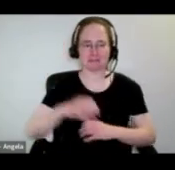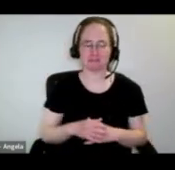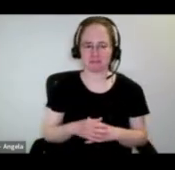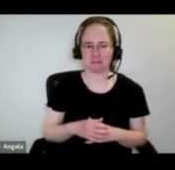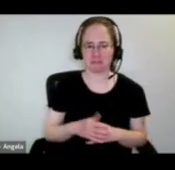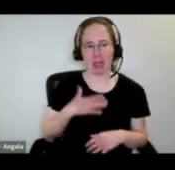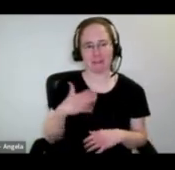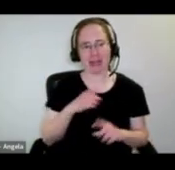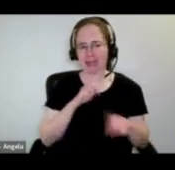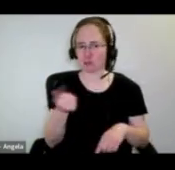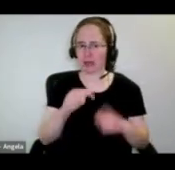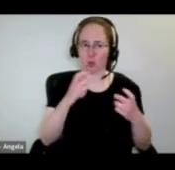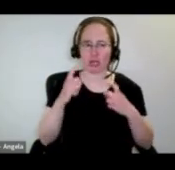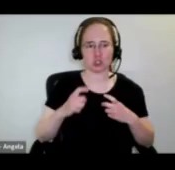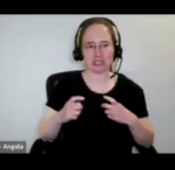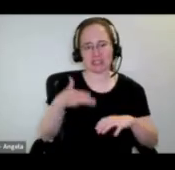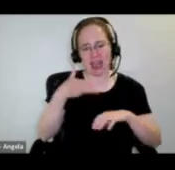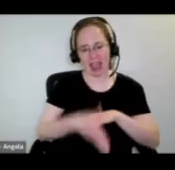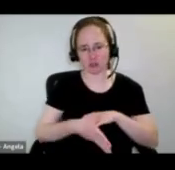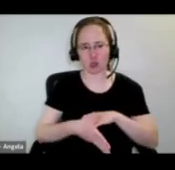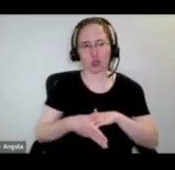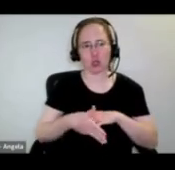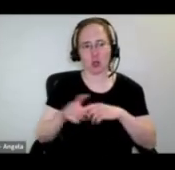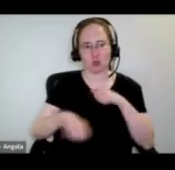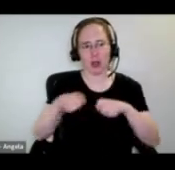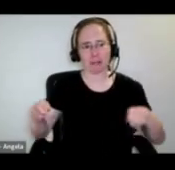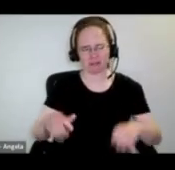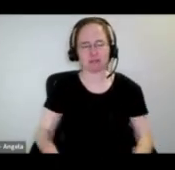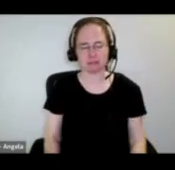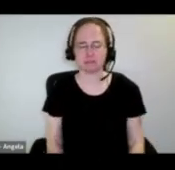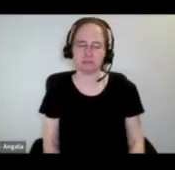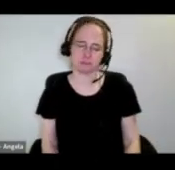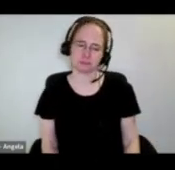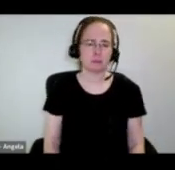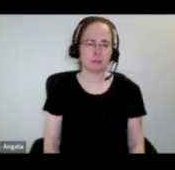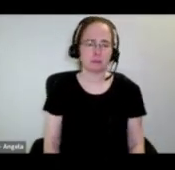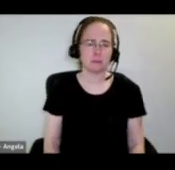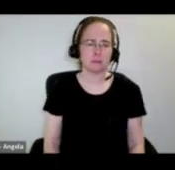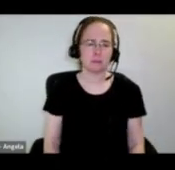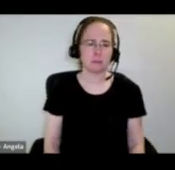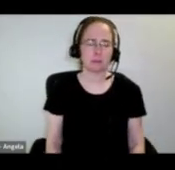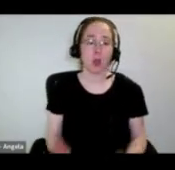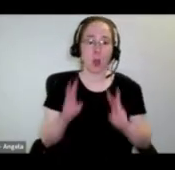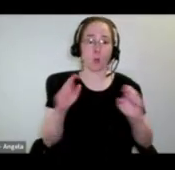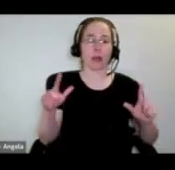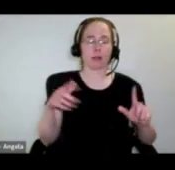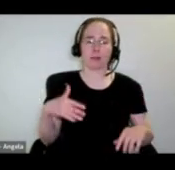David Watkins: That's all I have. Thanks for letting me present, and I'm glad to answer any questions after the wrap-up.